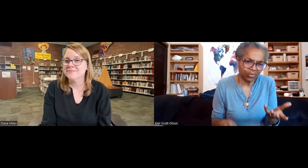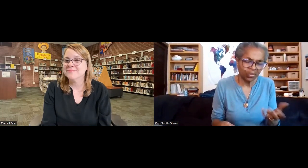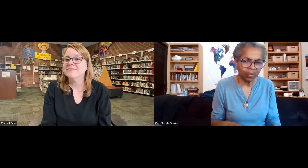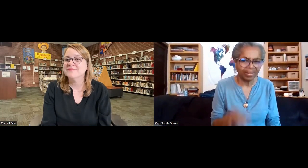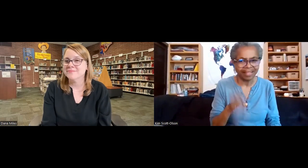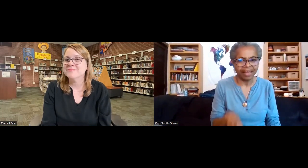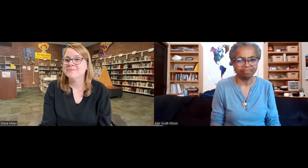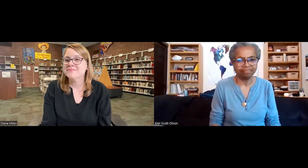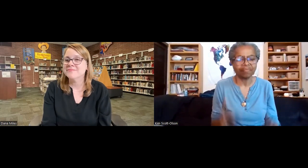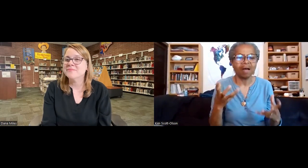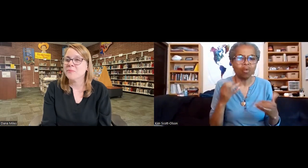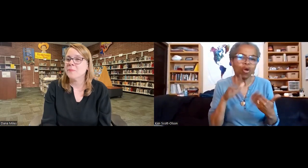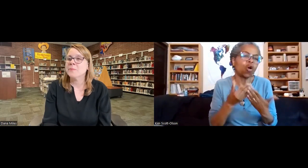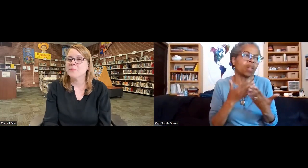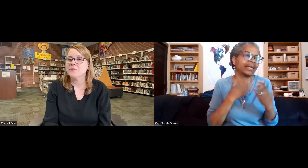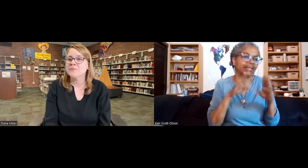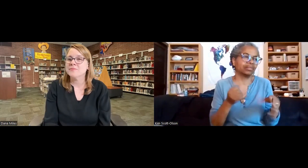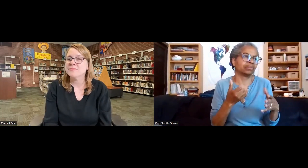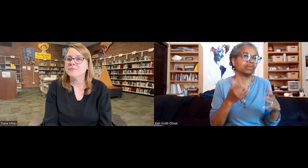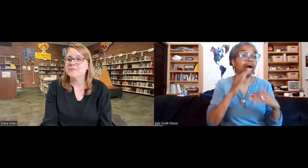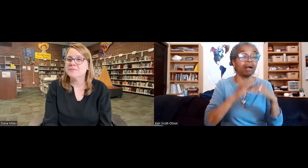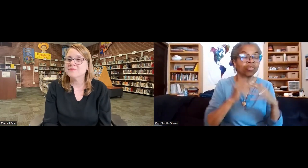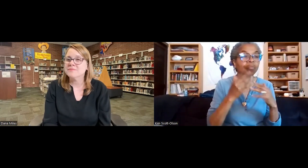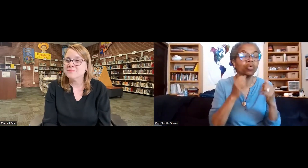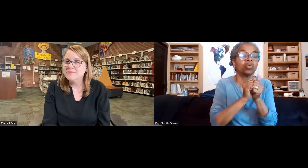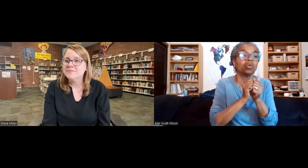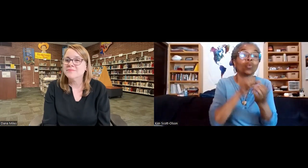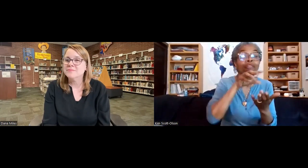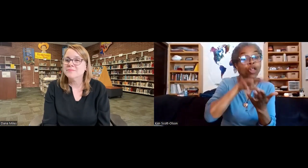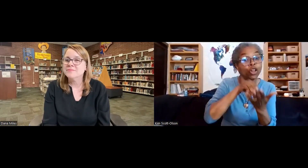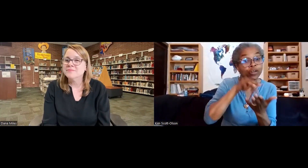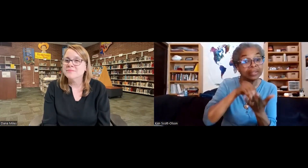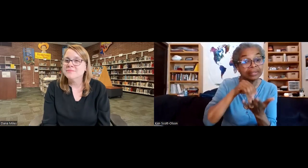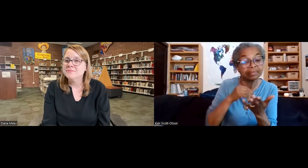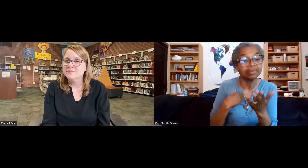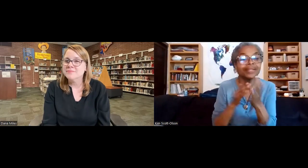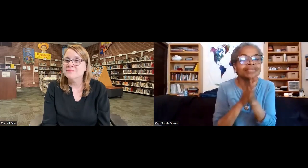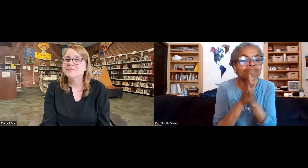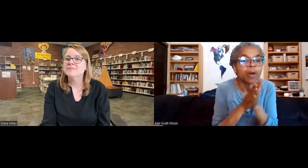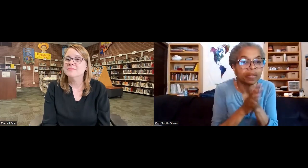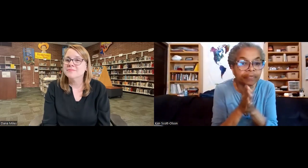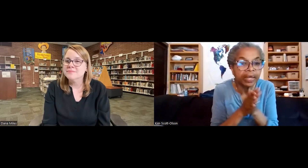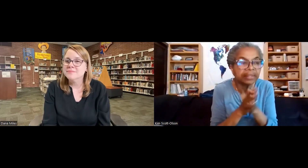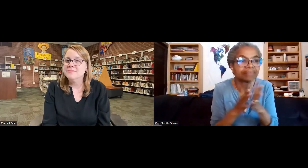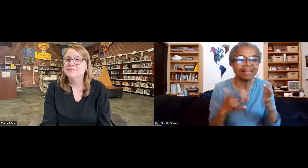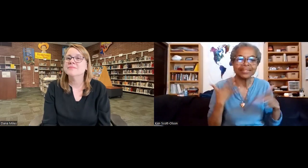that you can do anything you want to do. I want all my kids to be comfortable with learning,